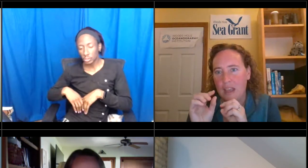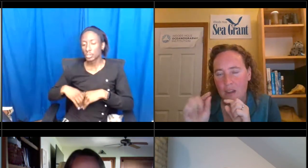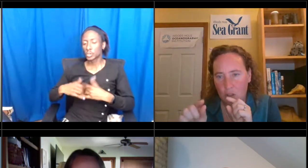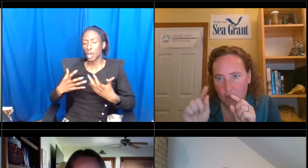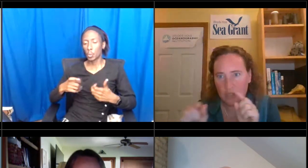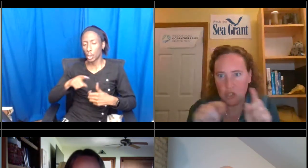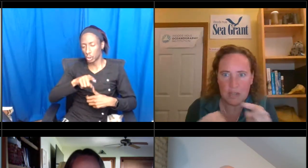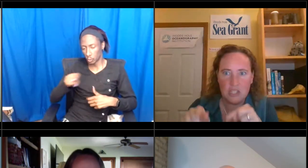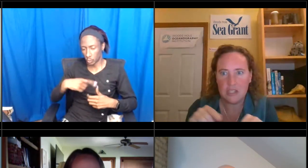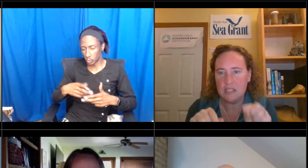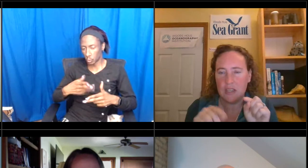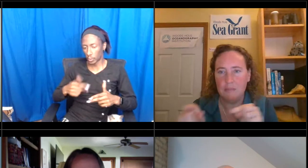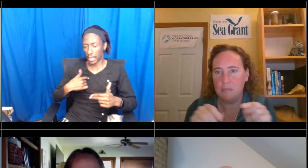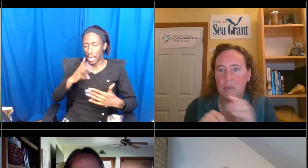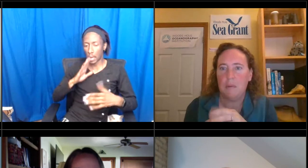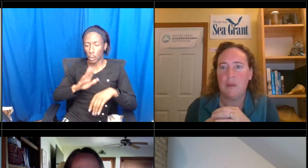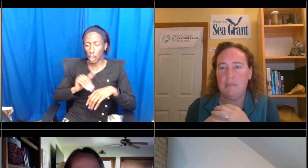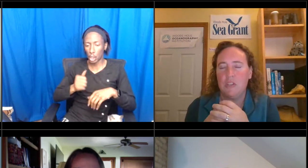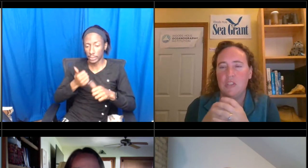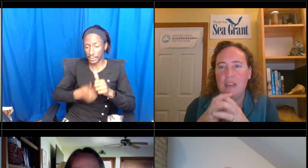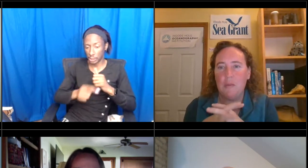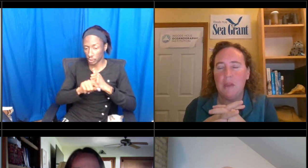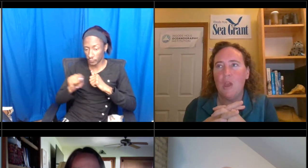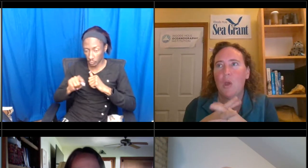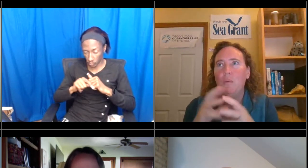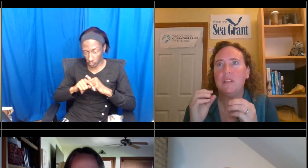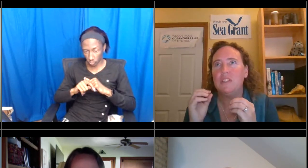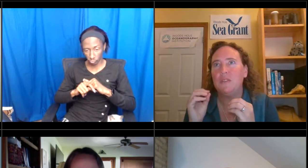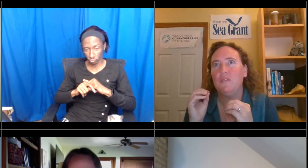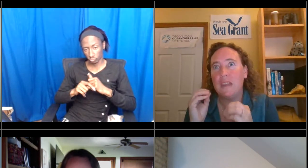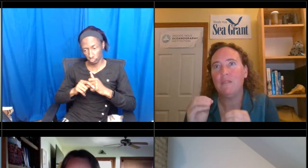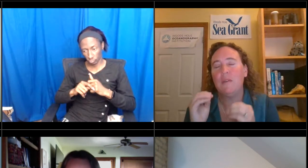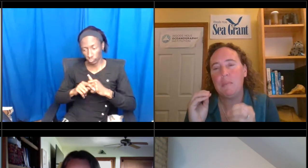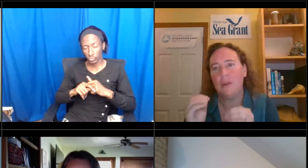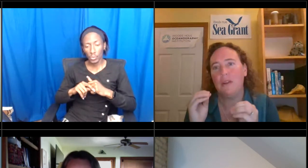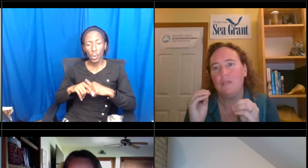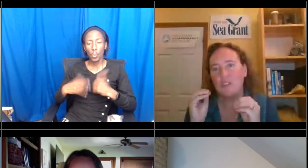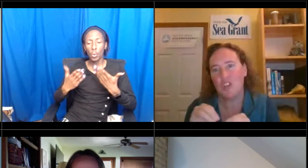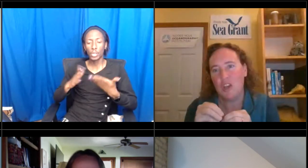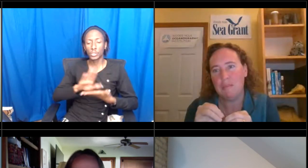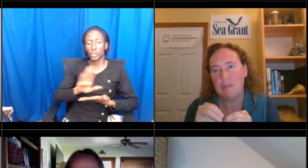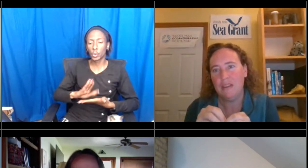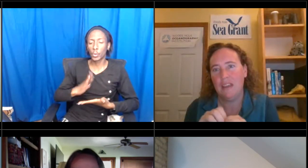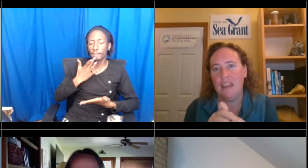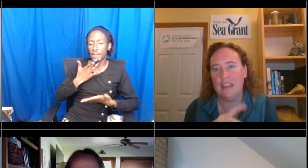and I'll call on you each of the time, Brady Bunch style. But what's your favorite part of your job?